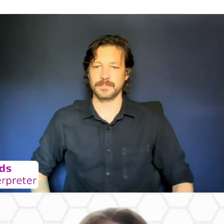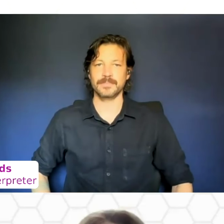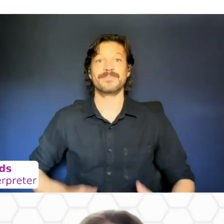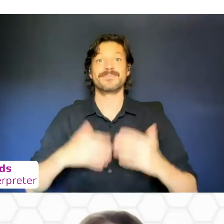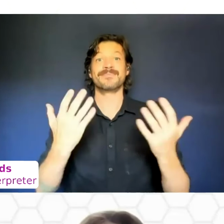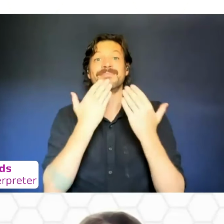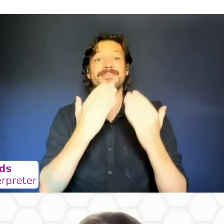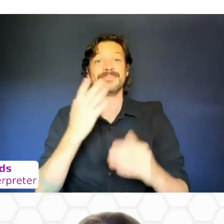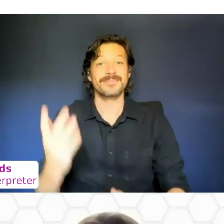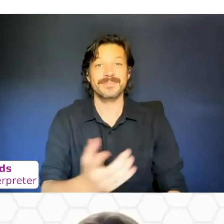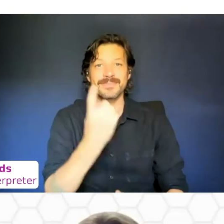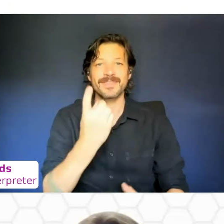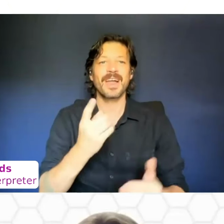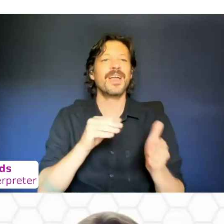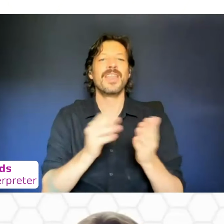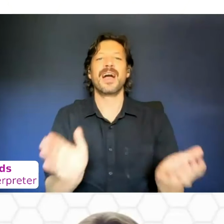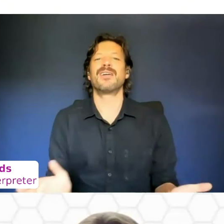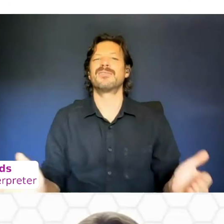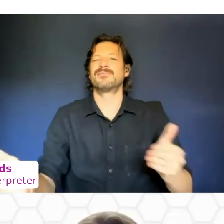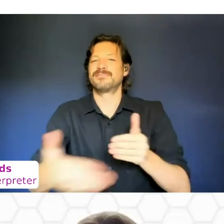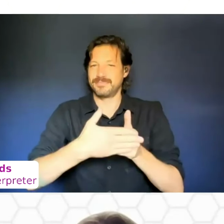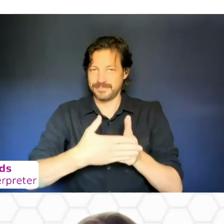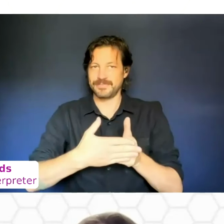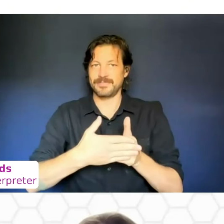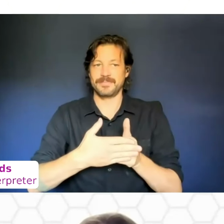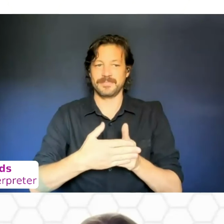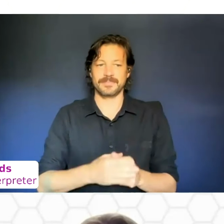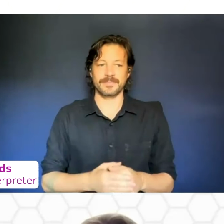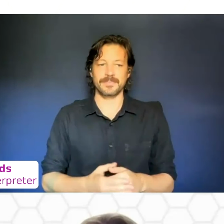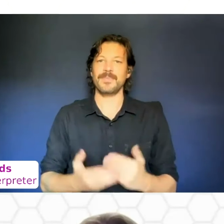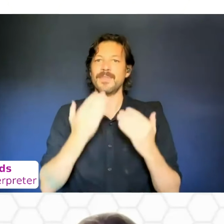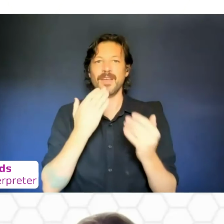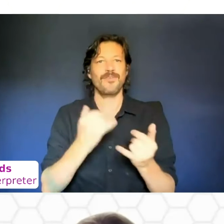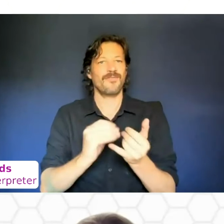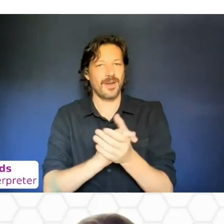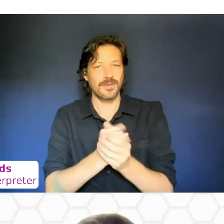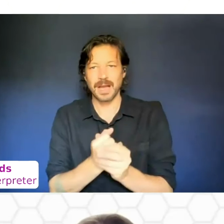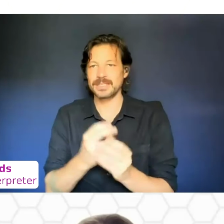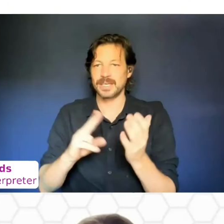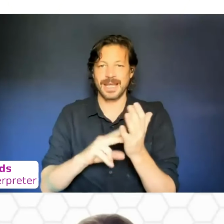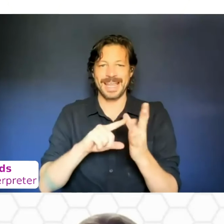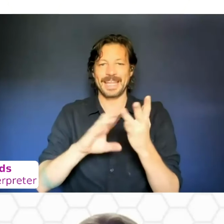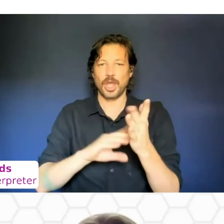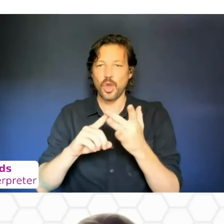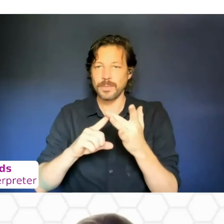so we've come to a close for this session today so thank you very much Naomi and Miles from VIllamanta